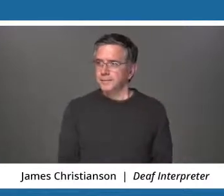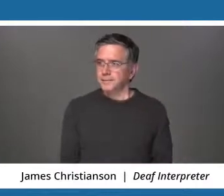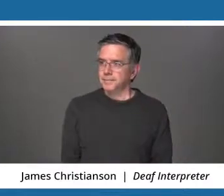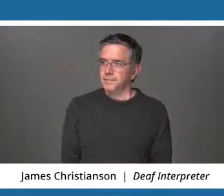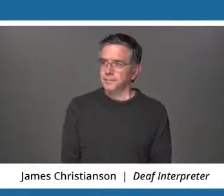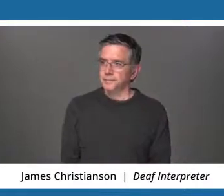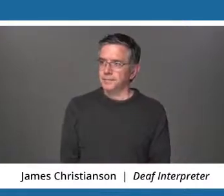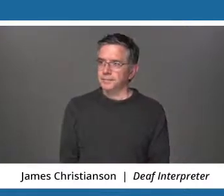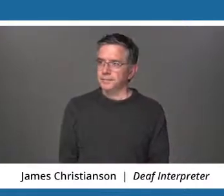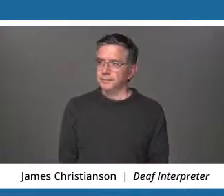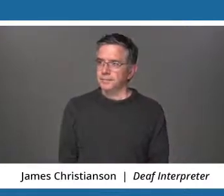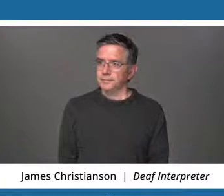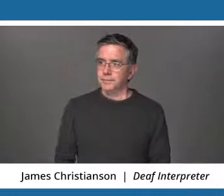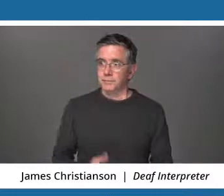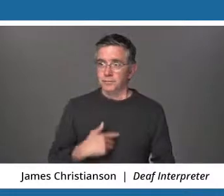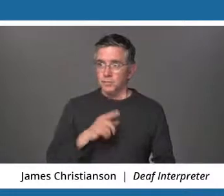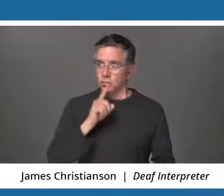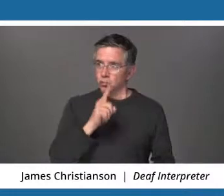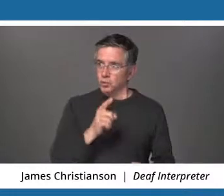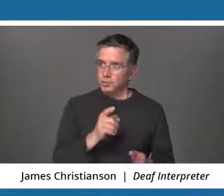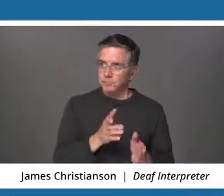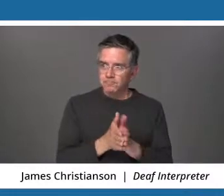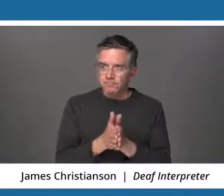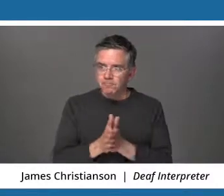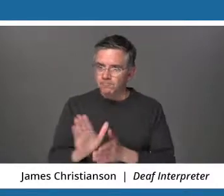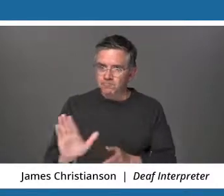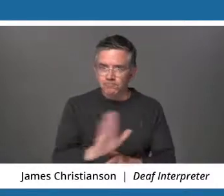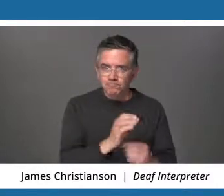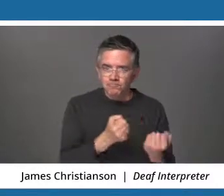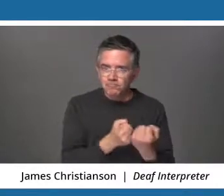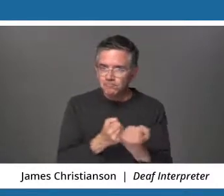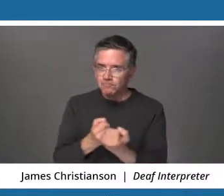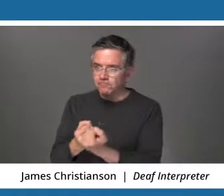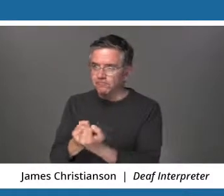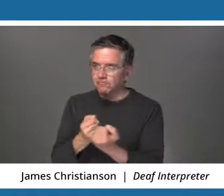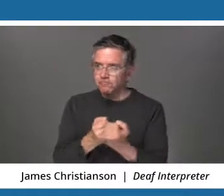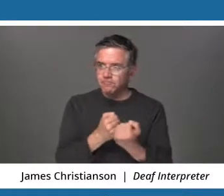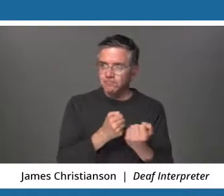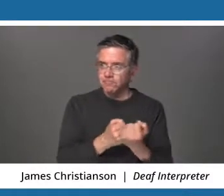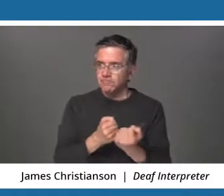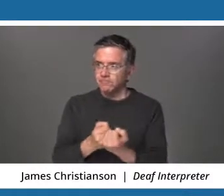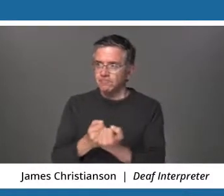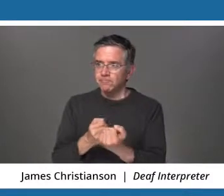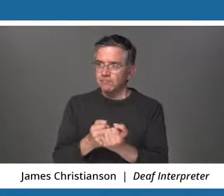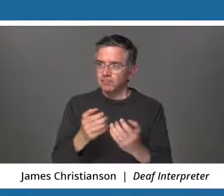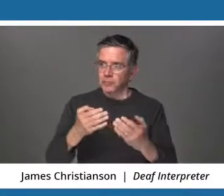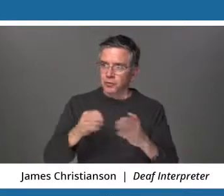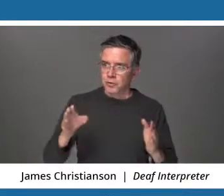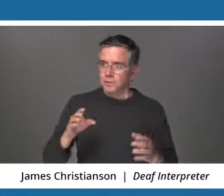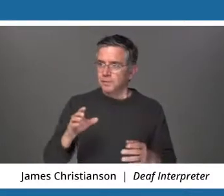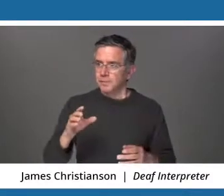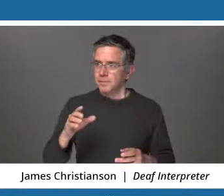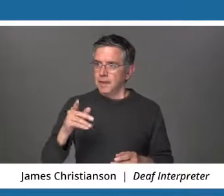for public health and your quiet whisperings of how we can improve. It's been helpful for us,